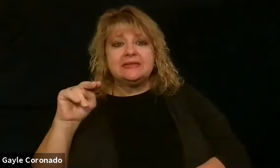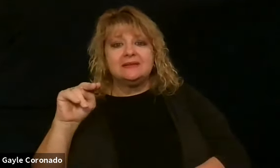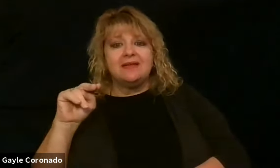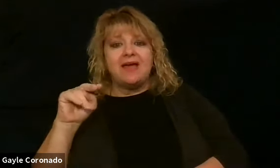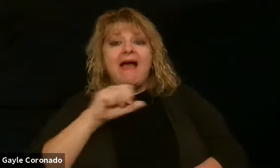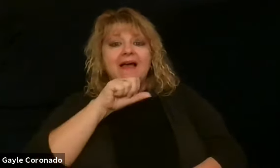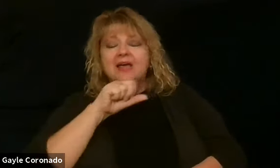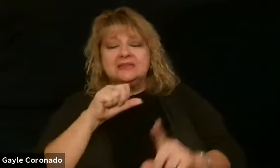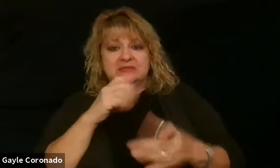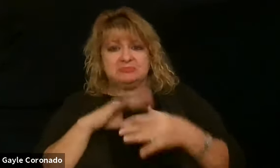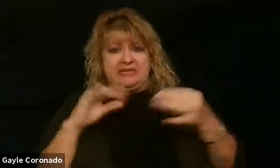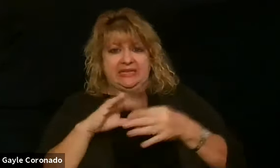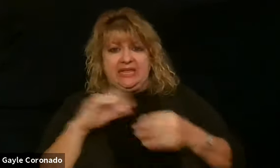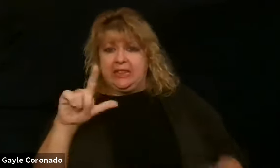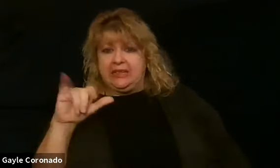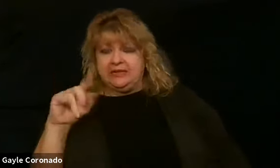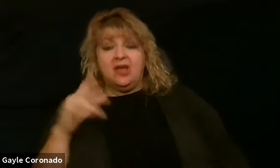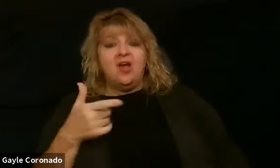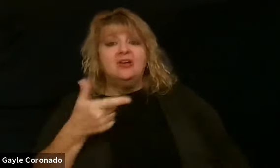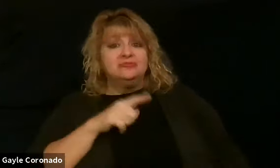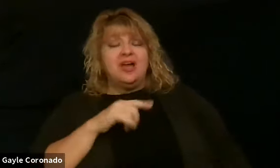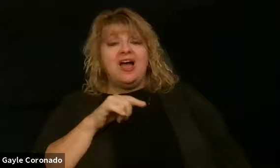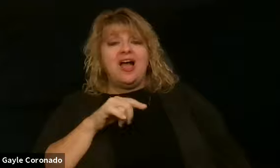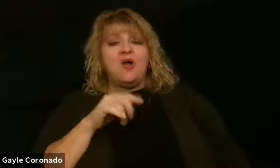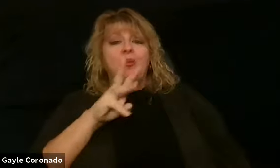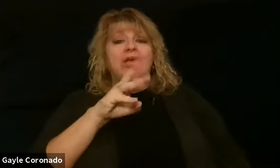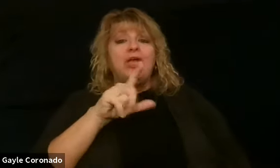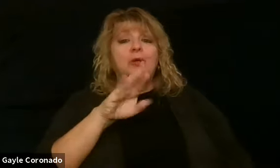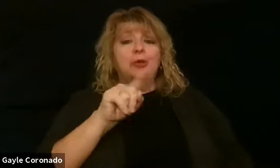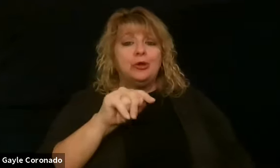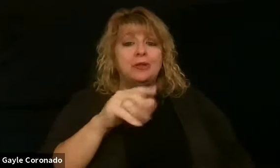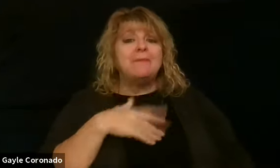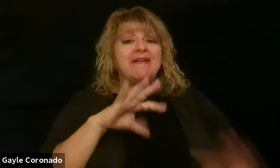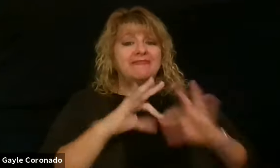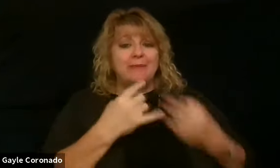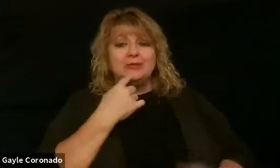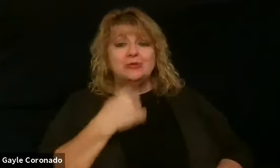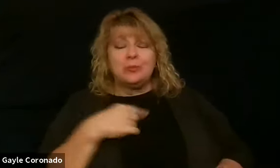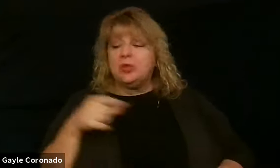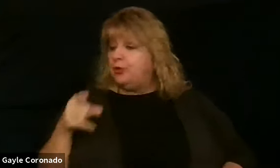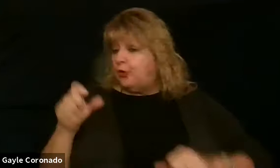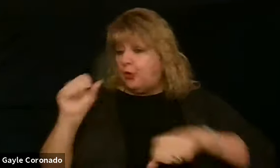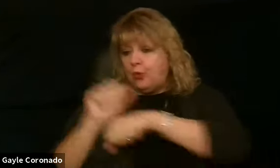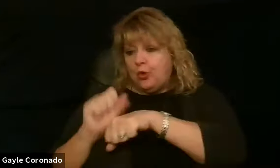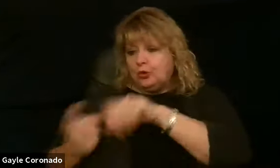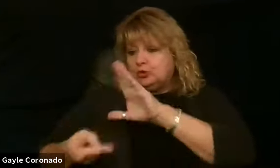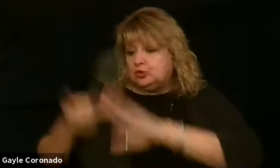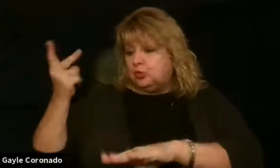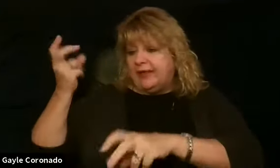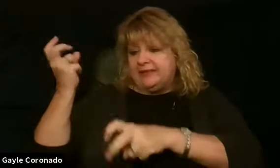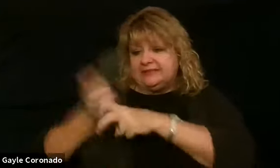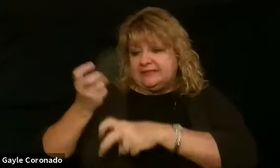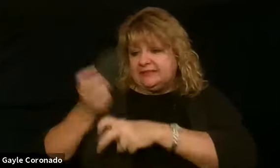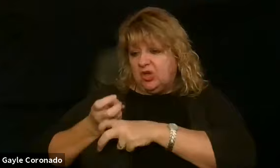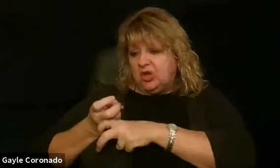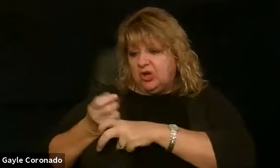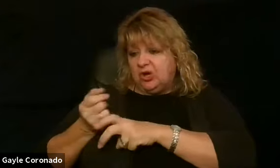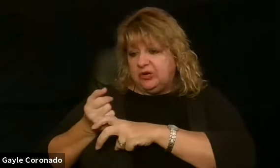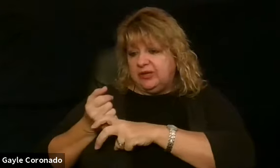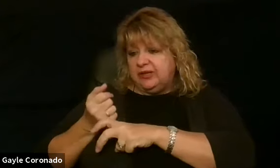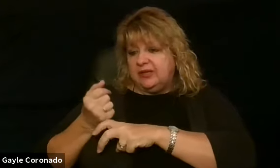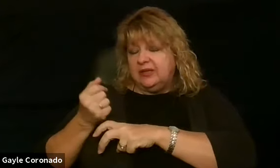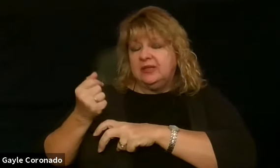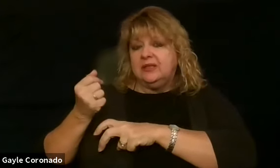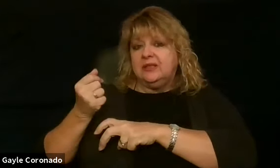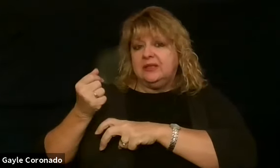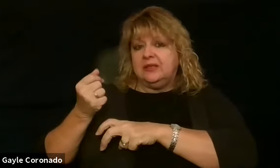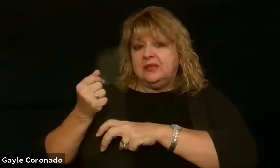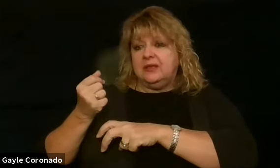Oh, I know, going up, my, my family always told me you're going to have to work twice as hard to get to where you want to go as other people, but you'll be able to get there.